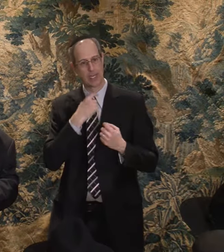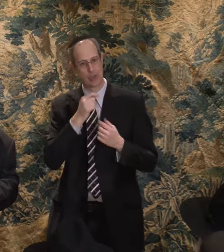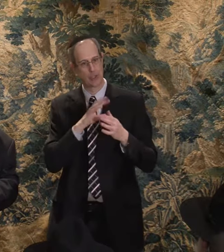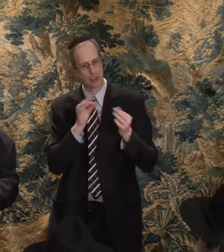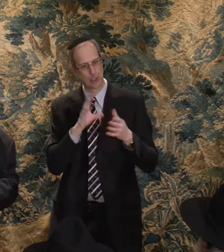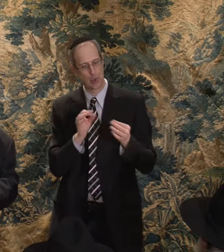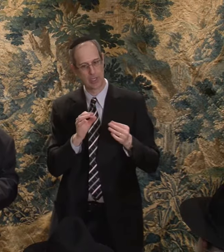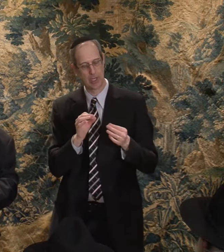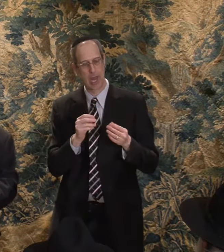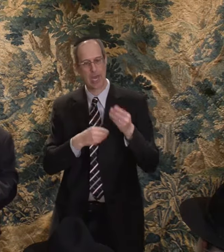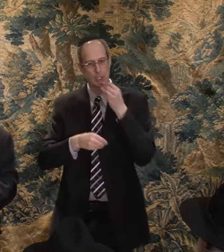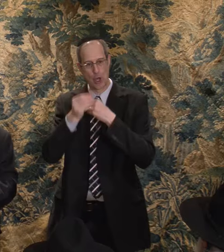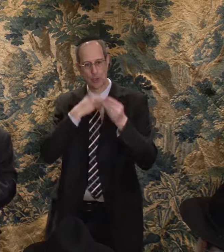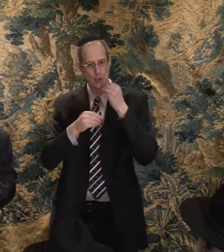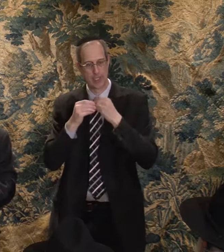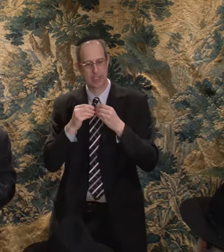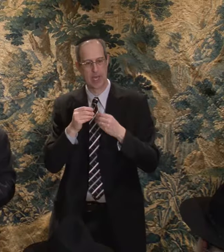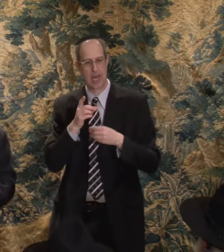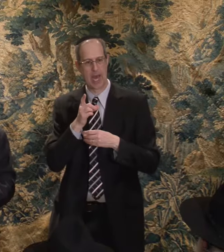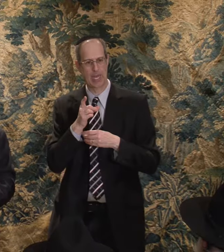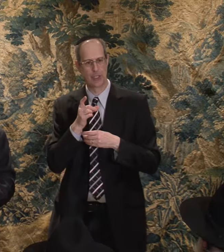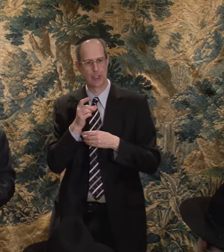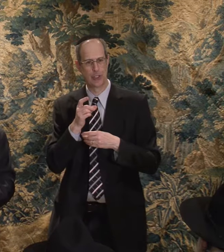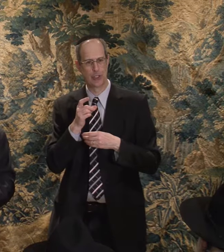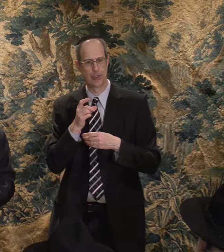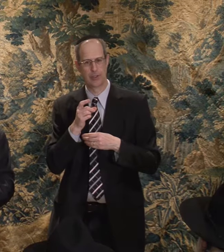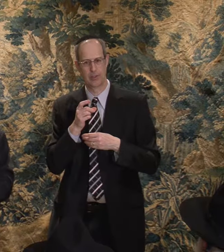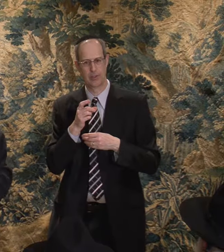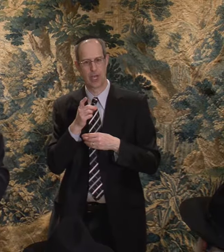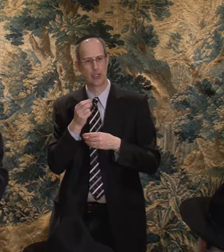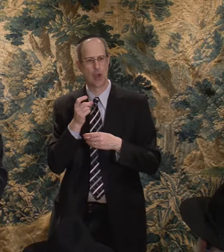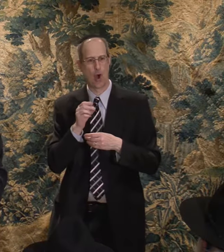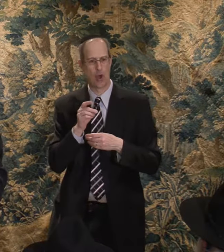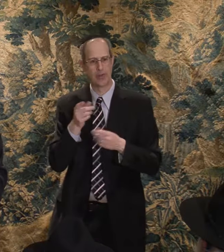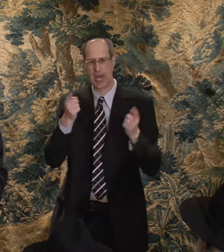suicide door that just happened a suicide door that just happened in